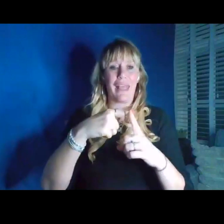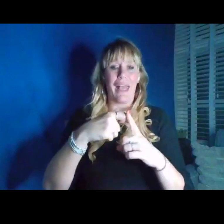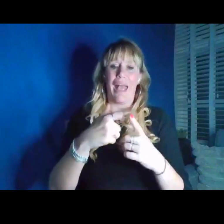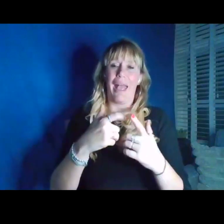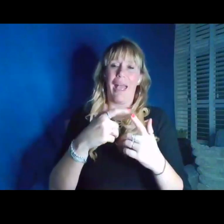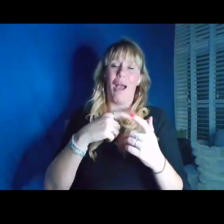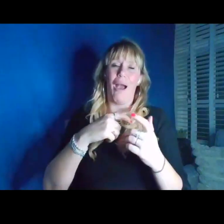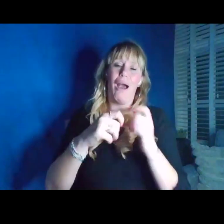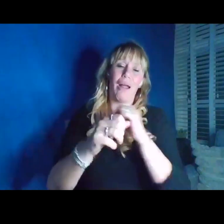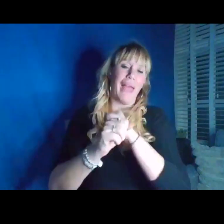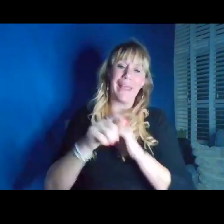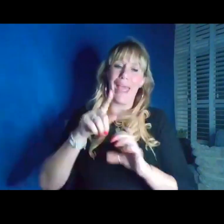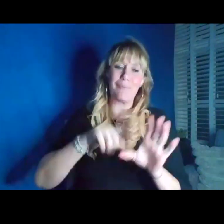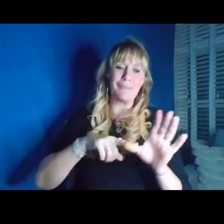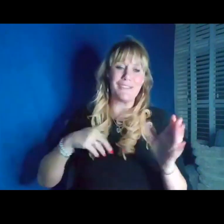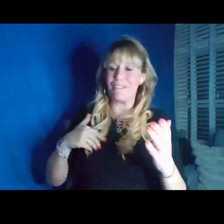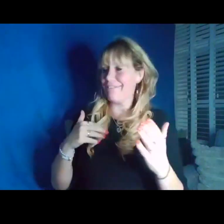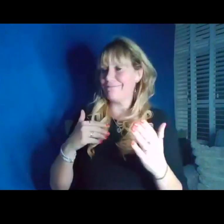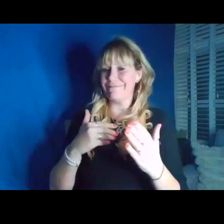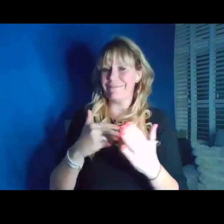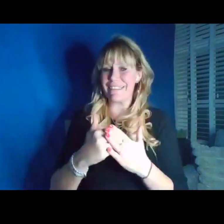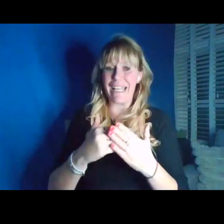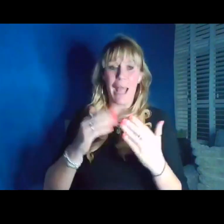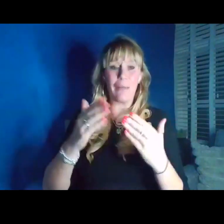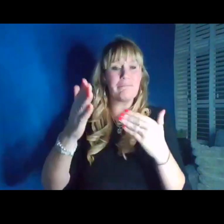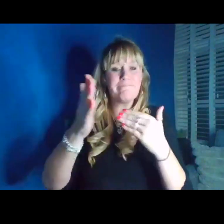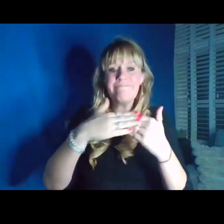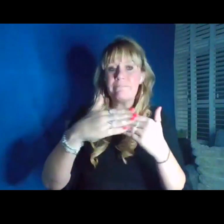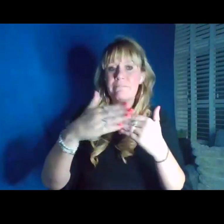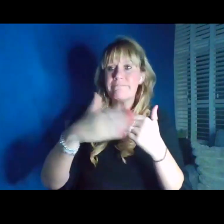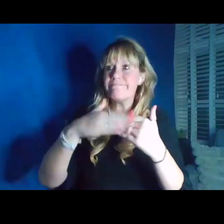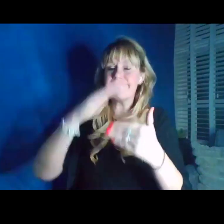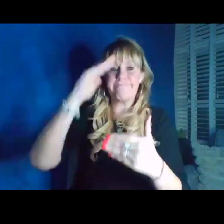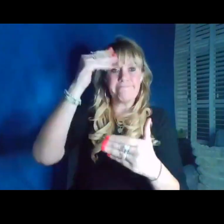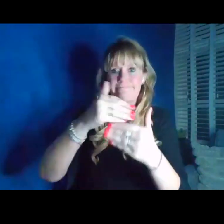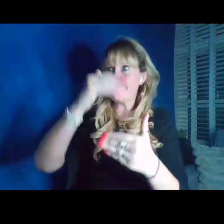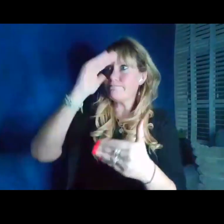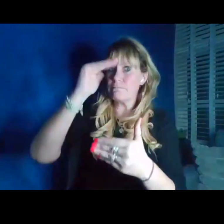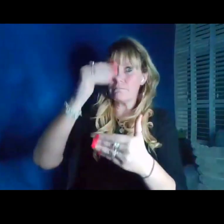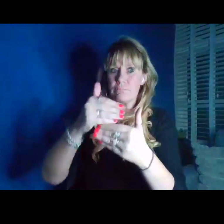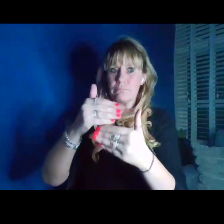kept shutting doors, kept out of homes, of venues, stopped in our tracks